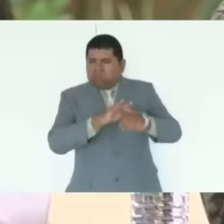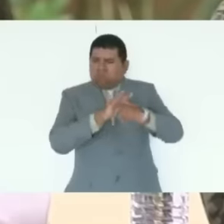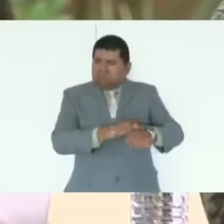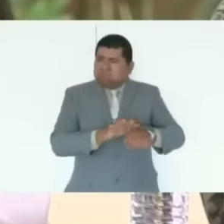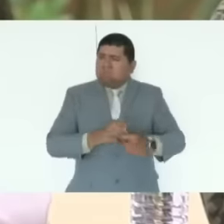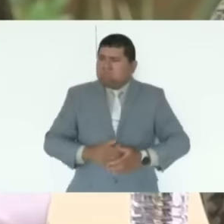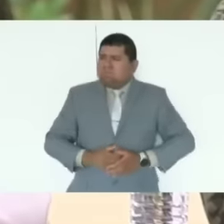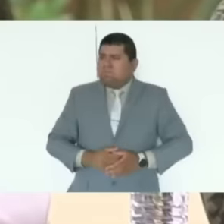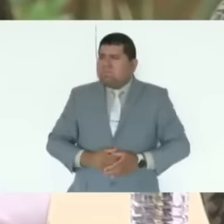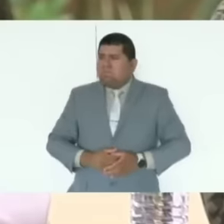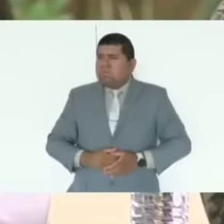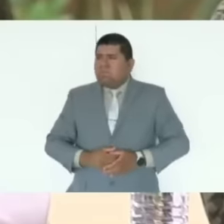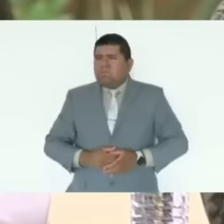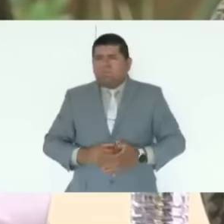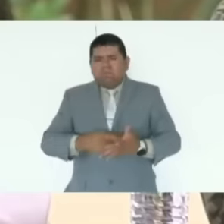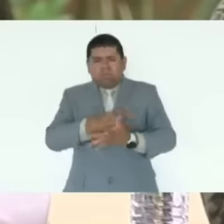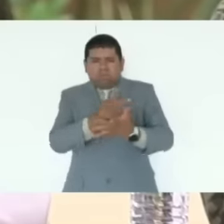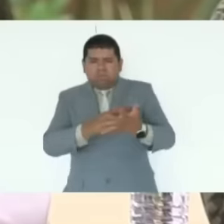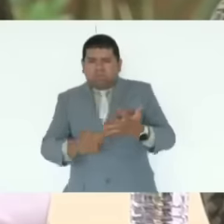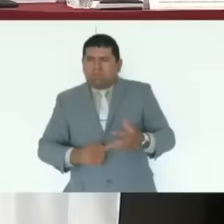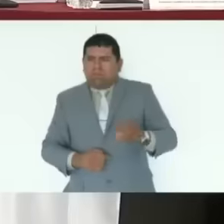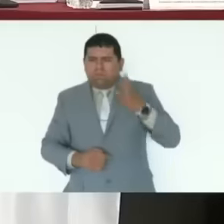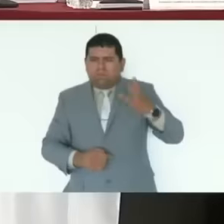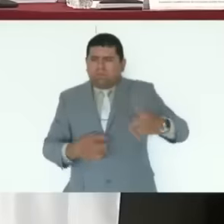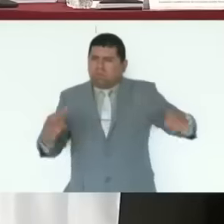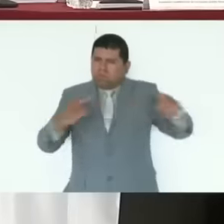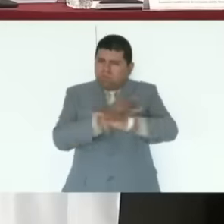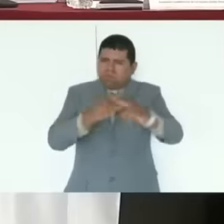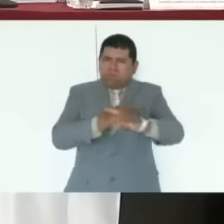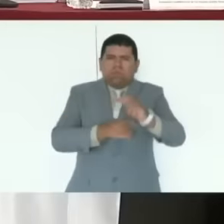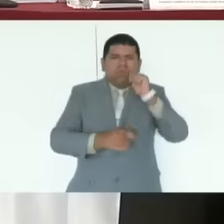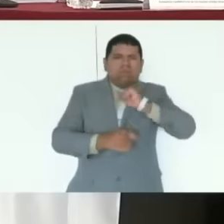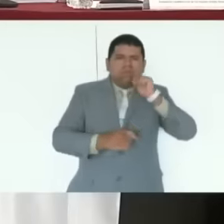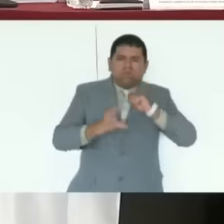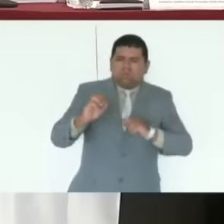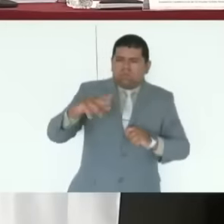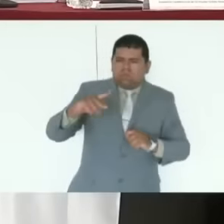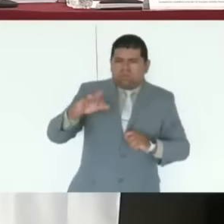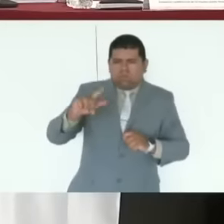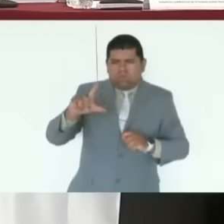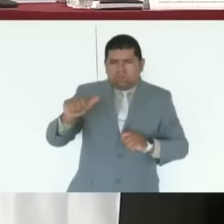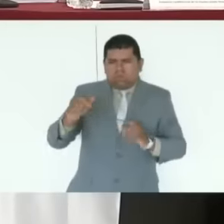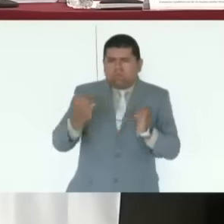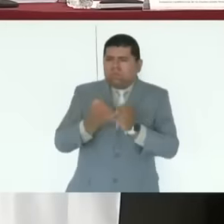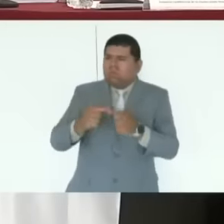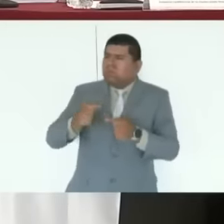this plan is made up of three highways: Tepic, Compostela, Compostela, the Varas and the Puerto Vallarta varas,